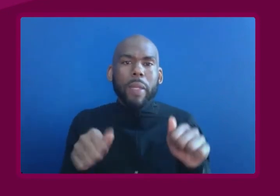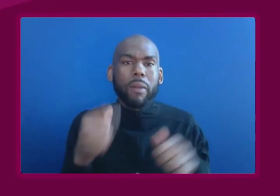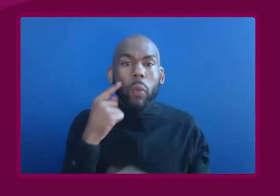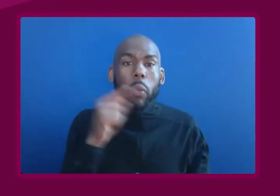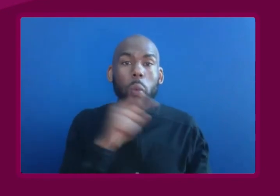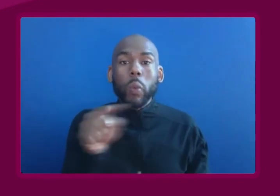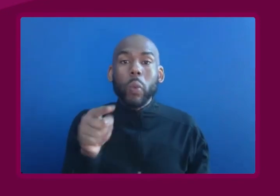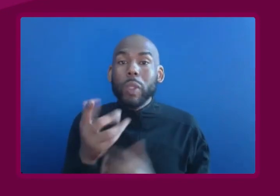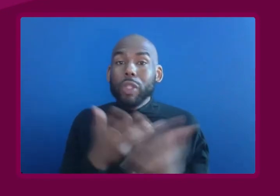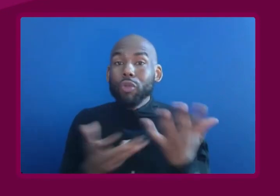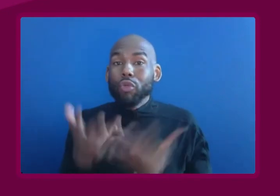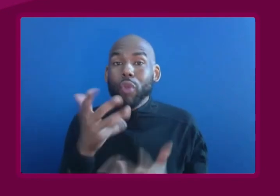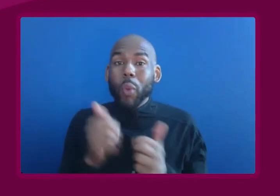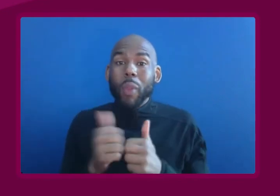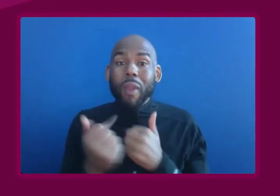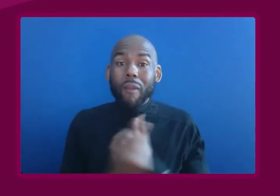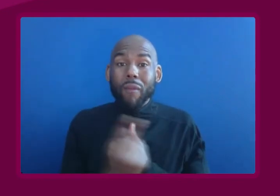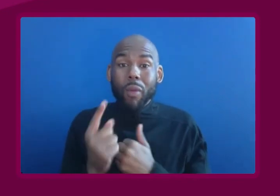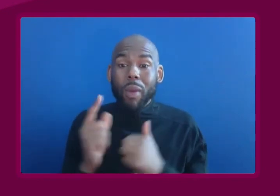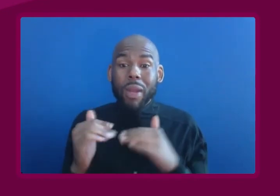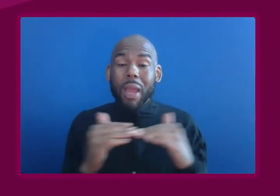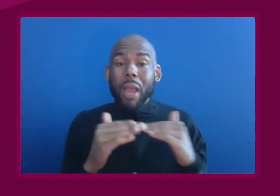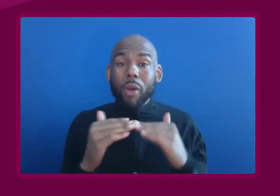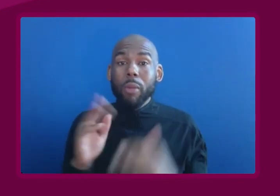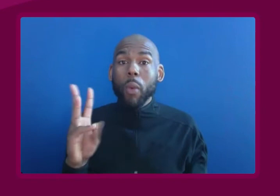to interact with everyone in an equitable way.